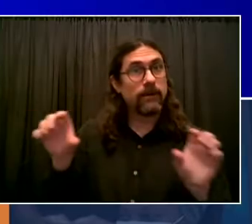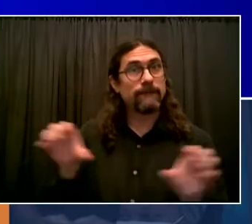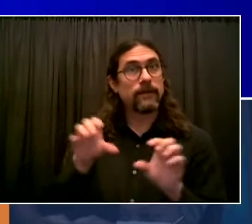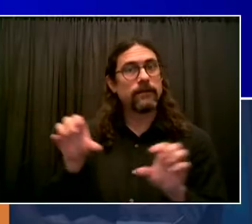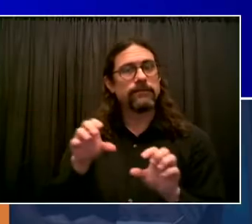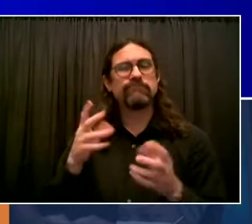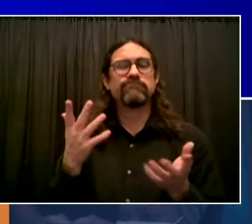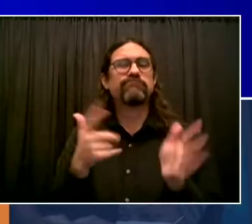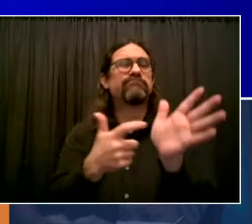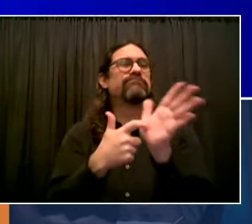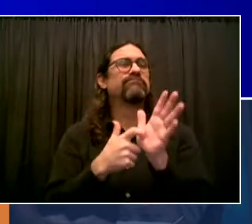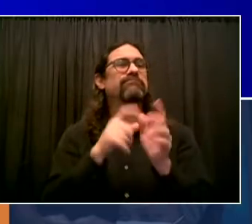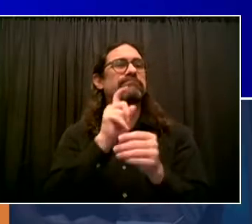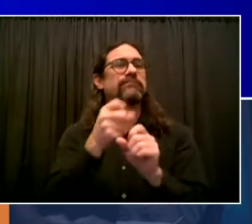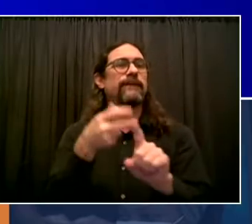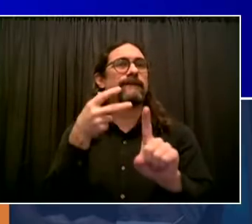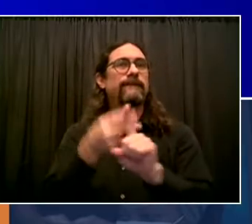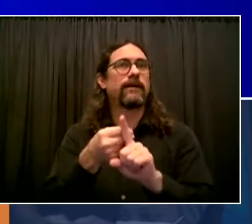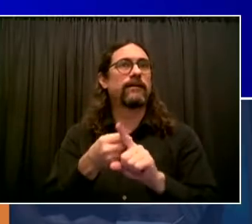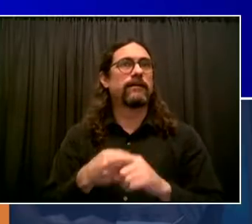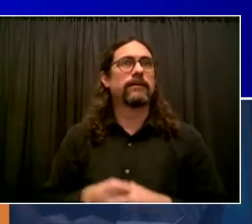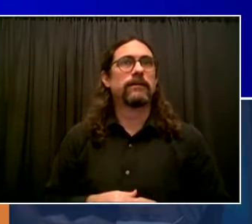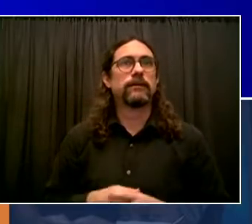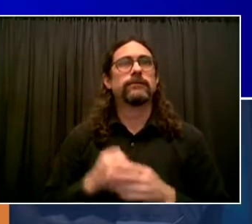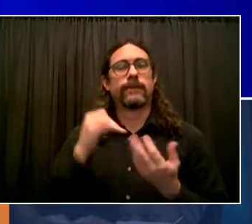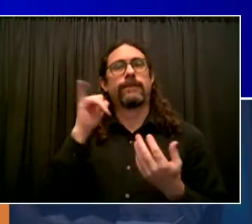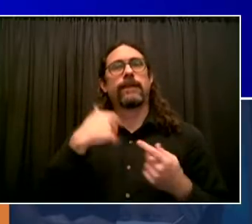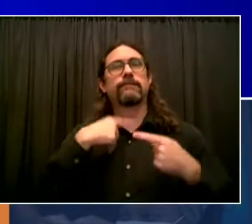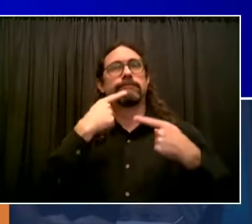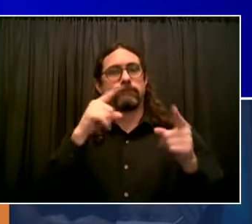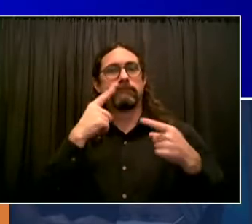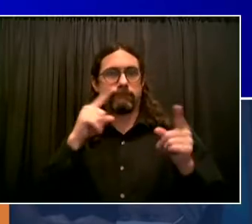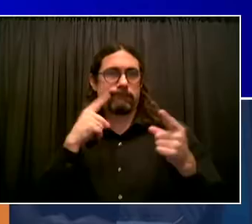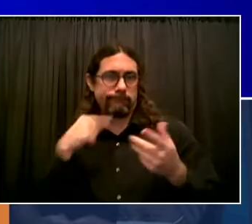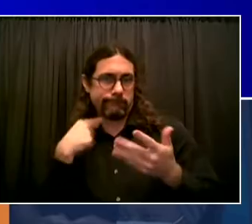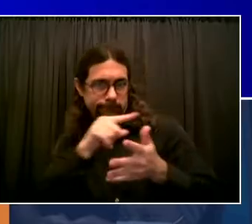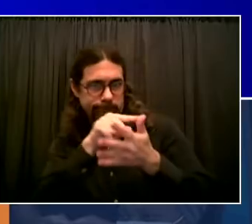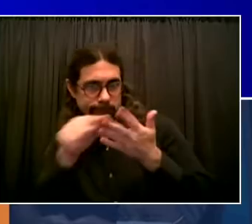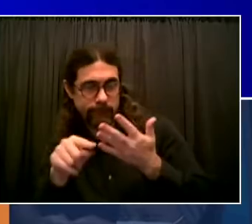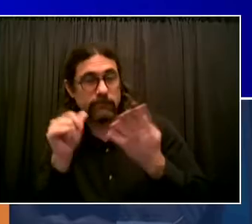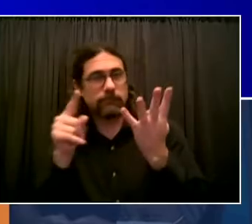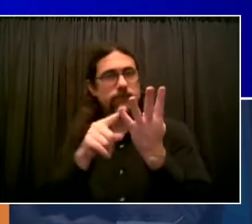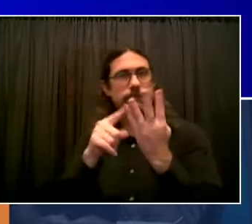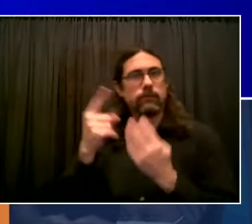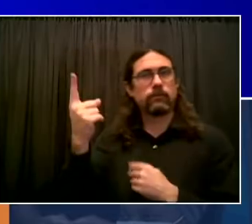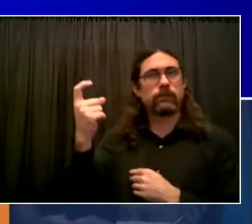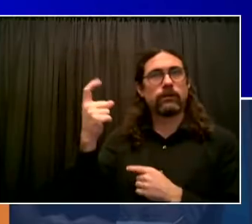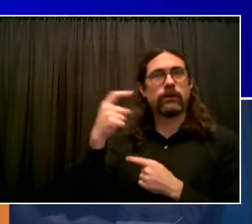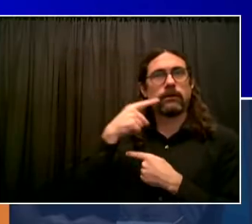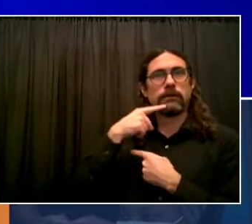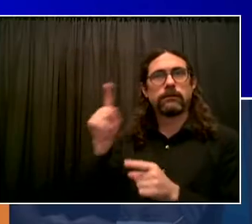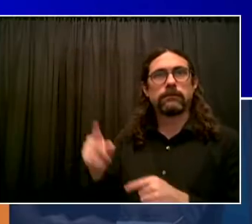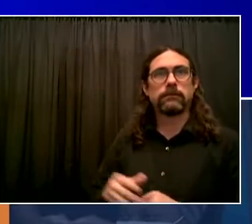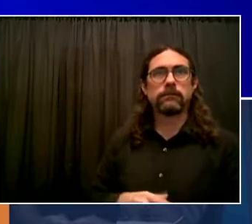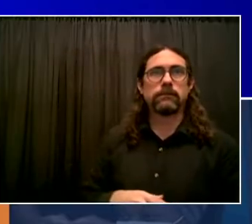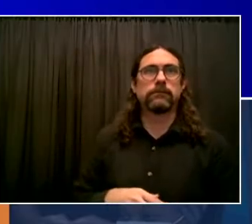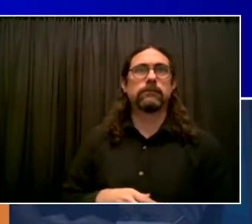PARTICIPATE IN THE EFFECT DIVINITIES, THAT'S FINE BUT FOR THOSE WHO DO WE WANT TO MAKE